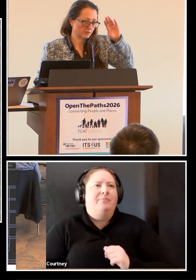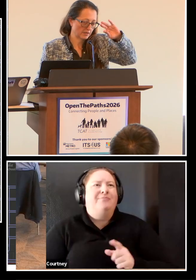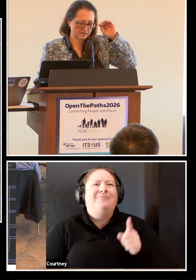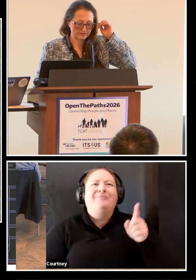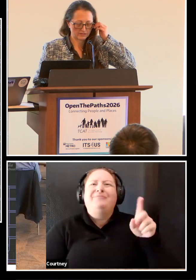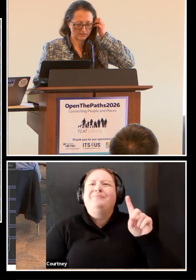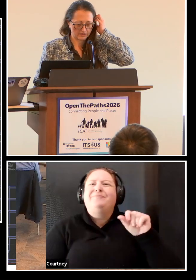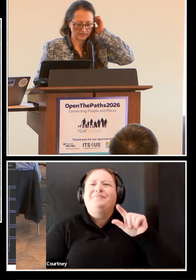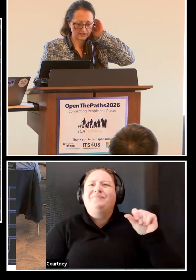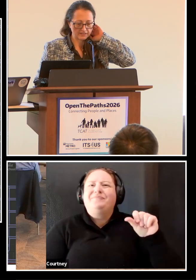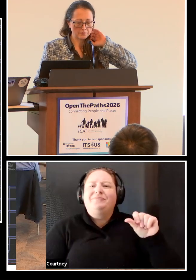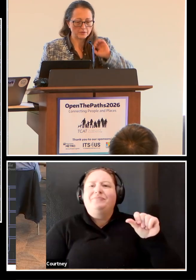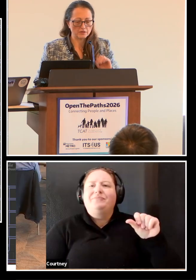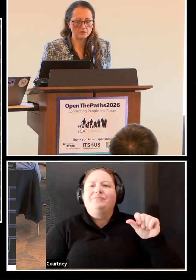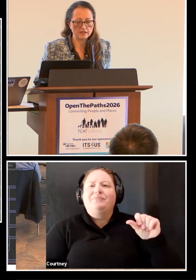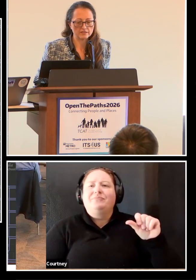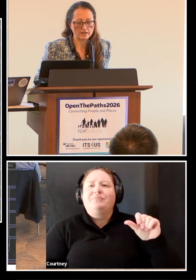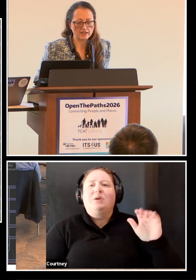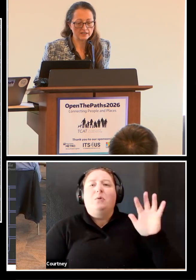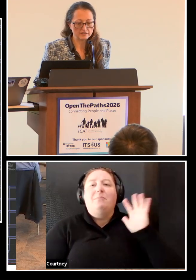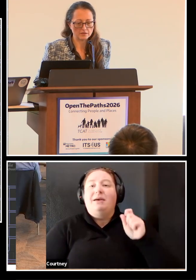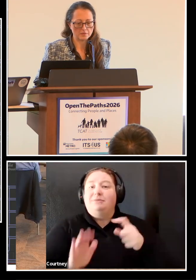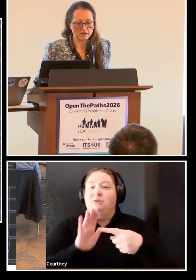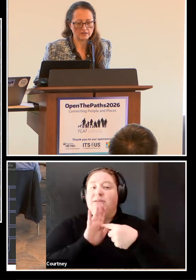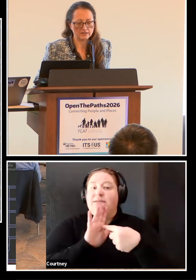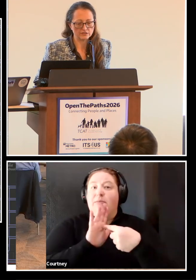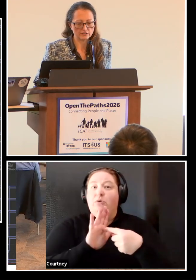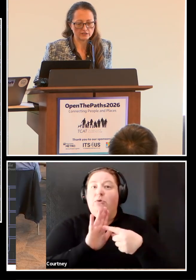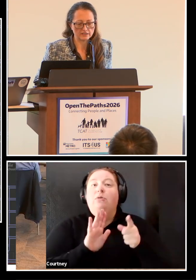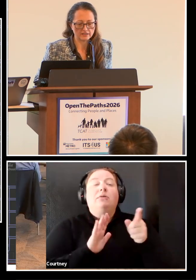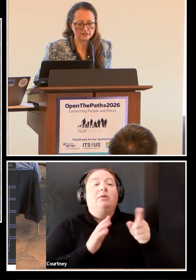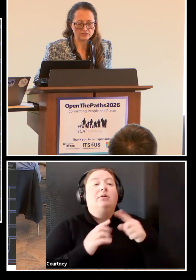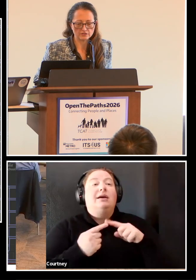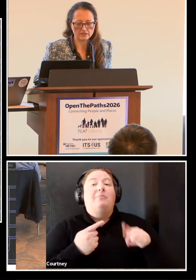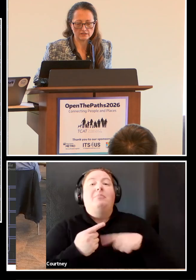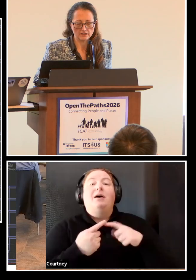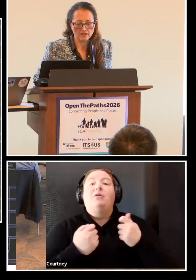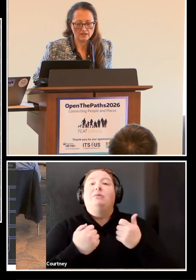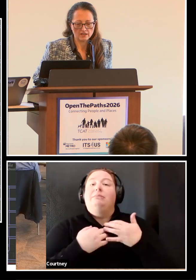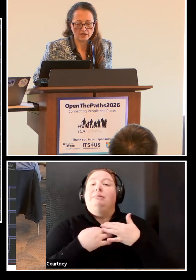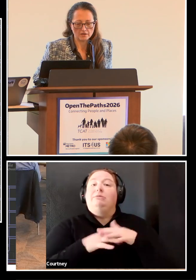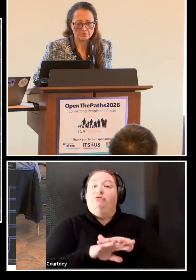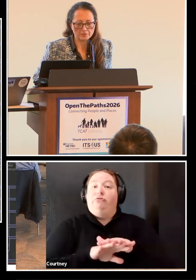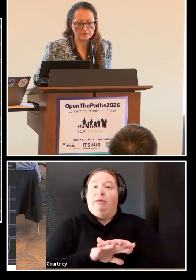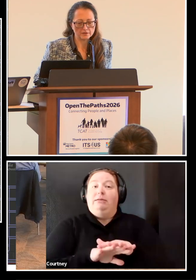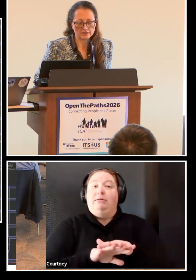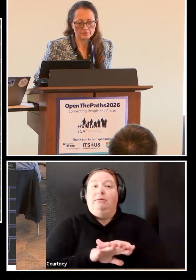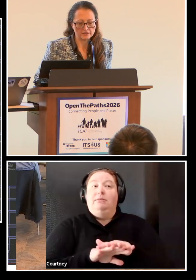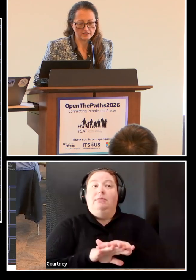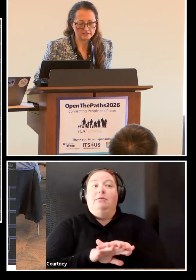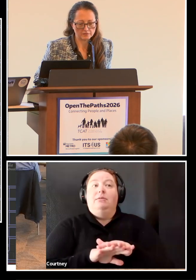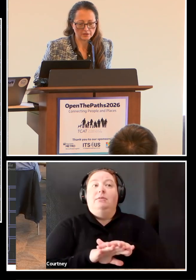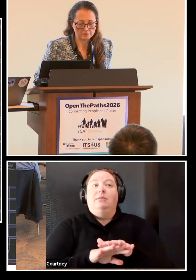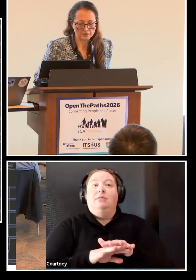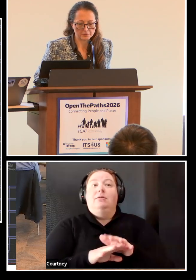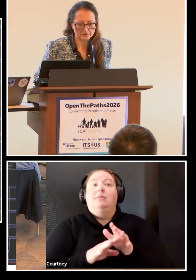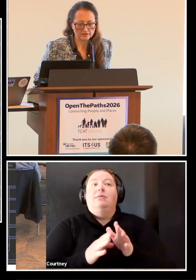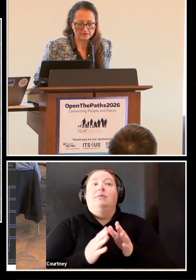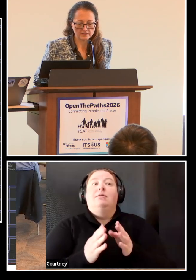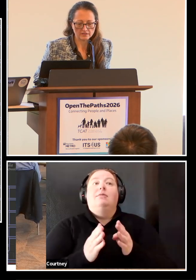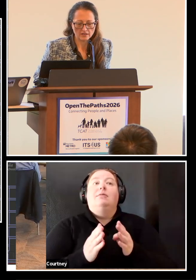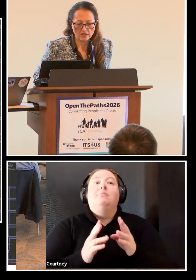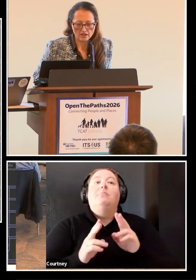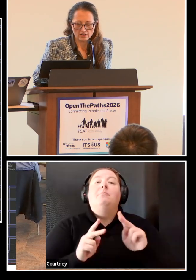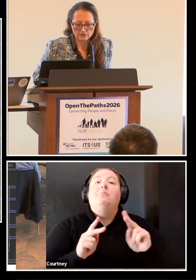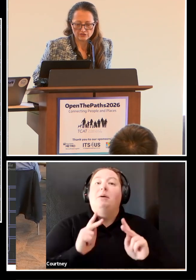going back to the example is is about integrating into it public amenities and public buildings.